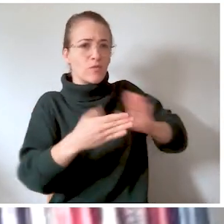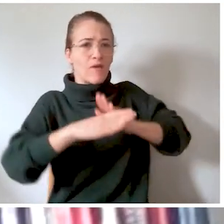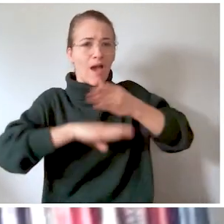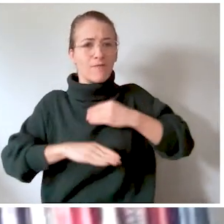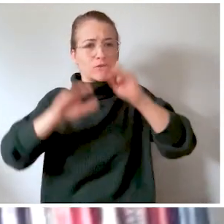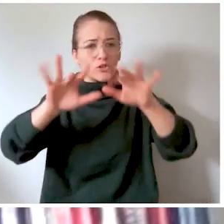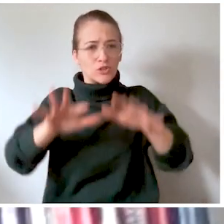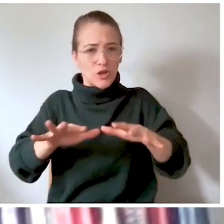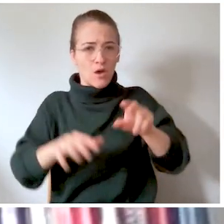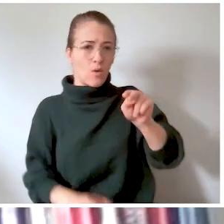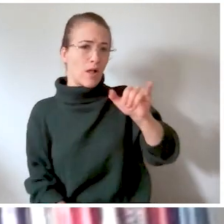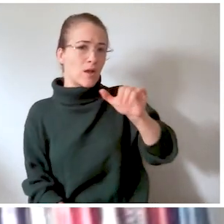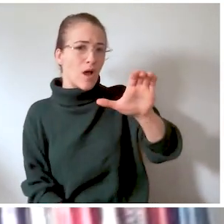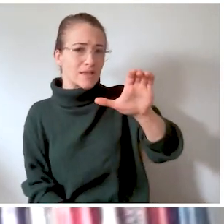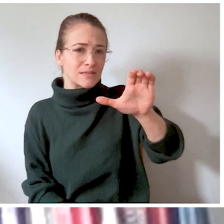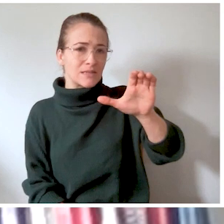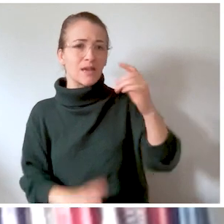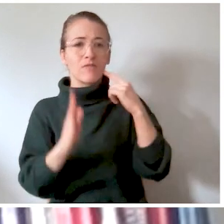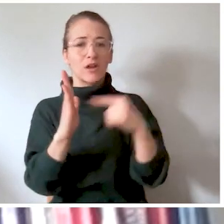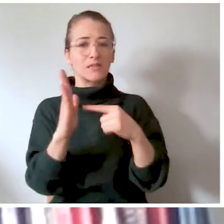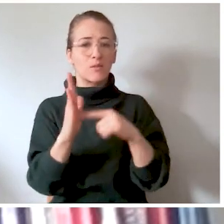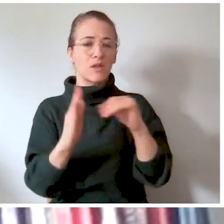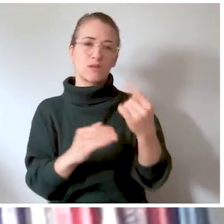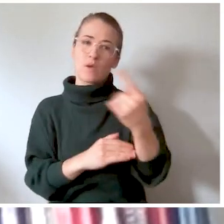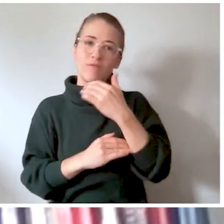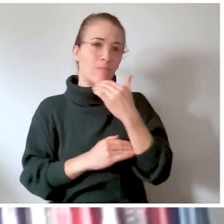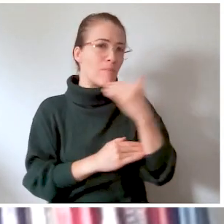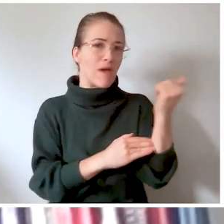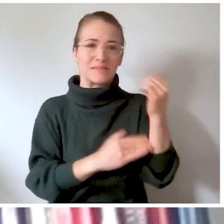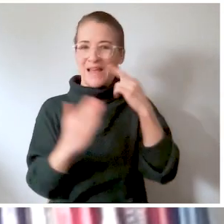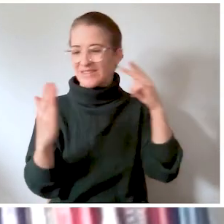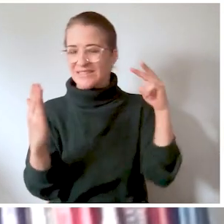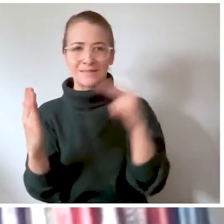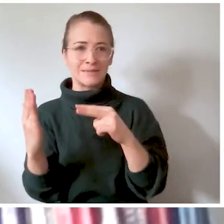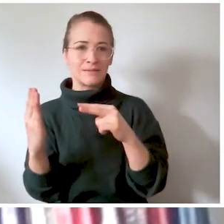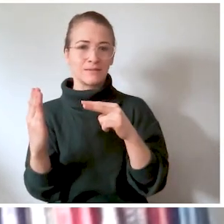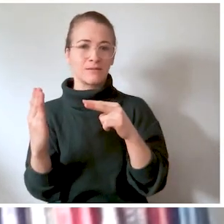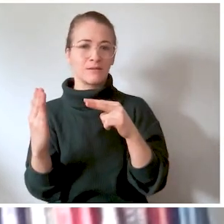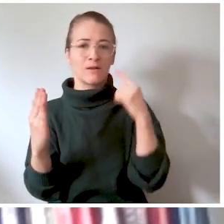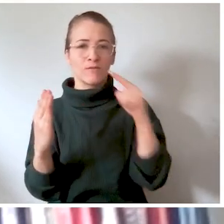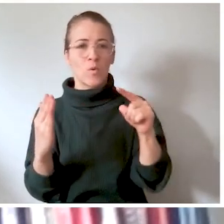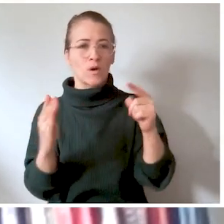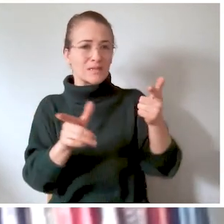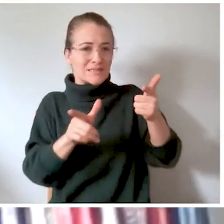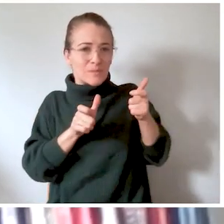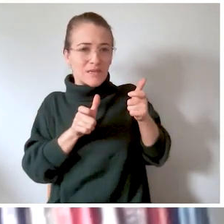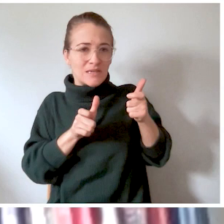Take New York City, for example. That's one of the best examples that I've seen in terms of the relative speed